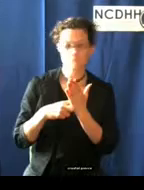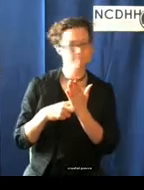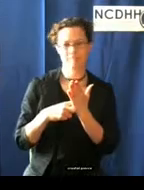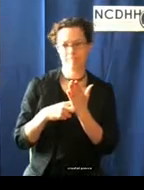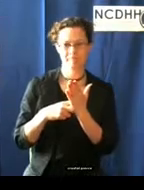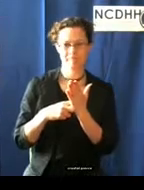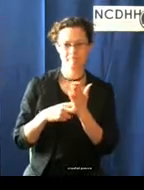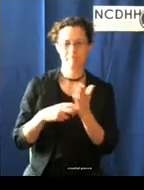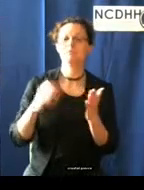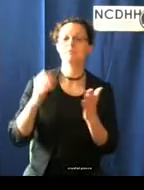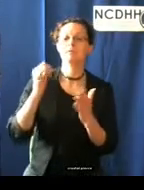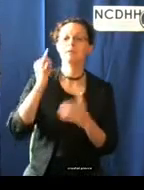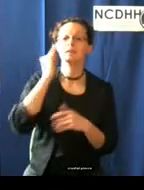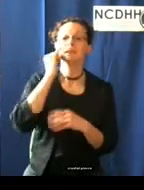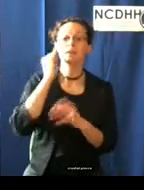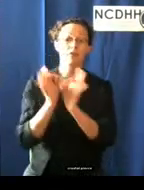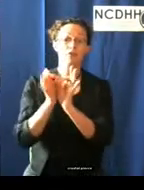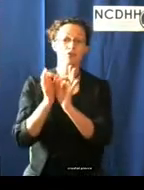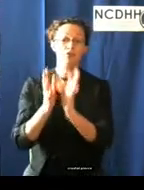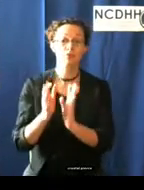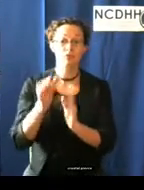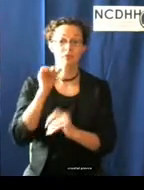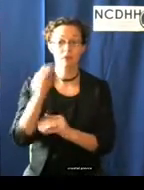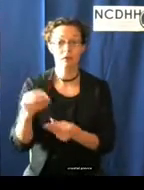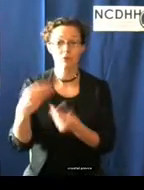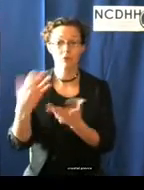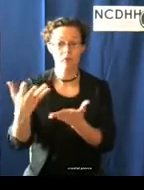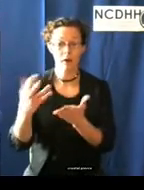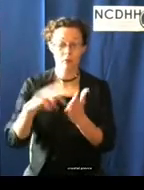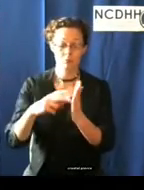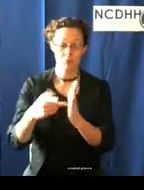IS NOT PROVIDED THAT ANY STATEMENT THAT YOU MADE MAY